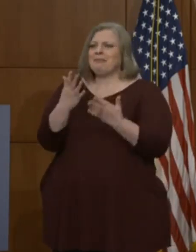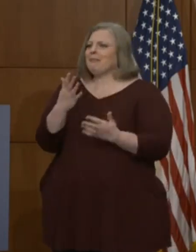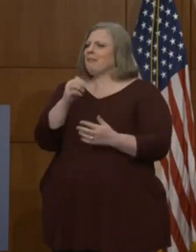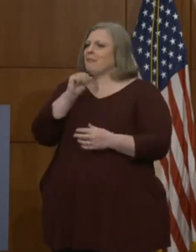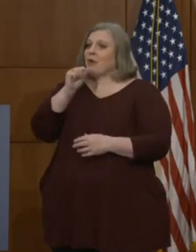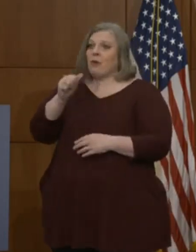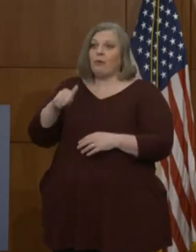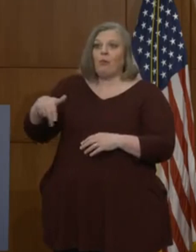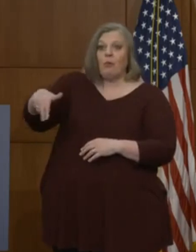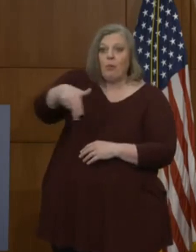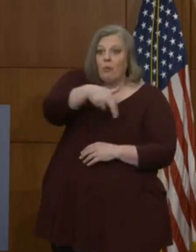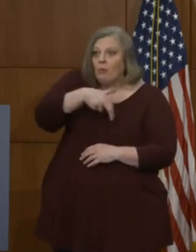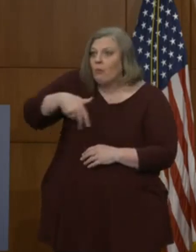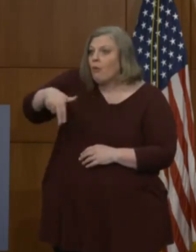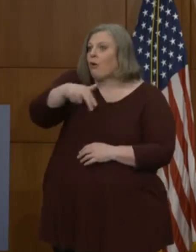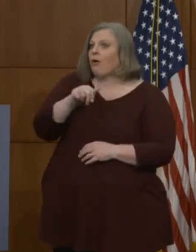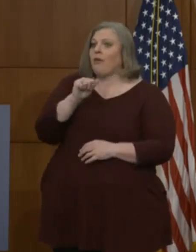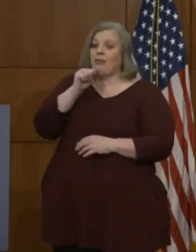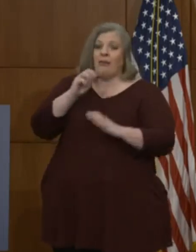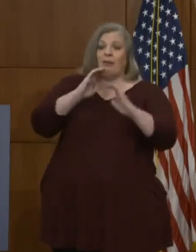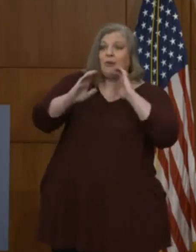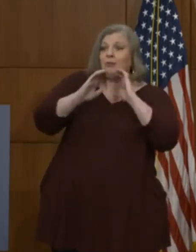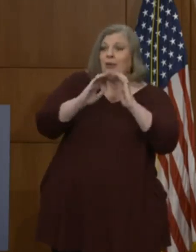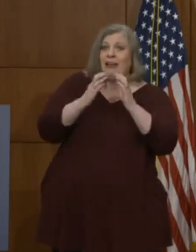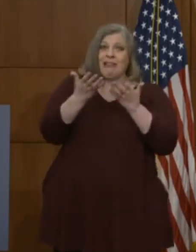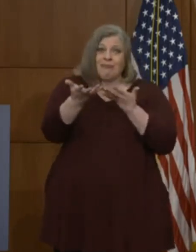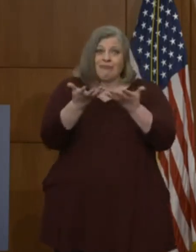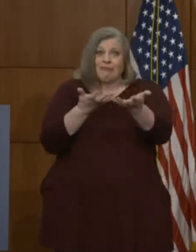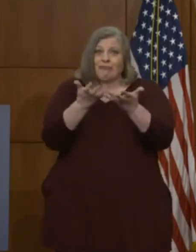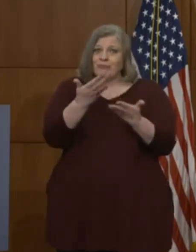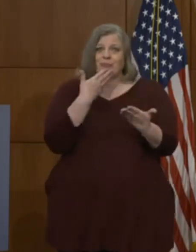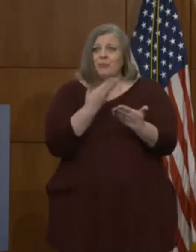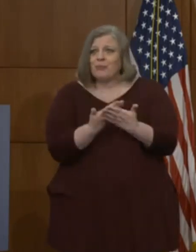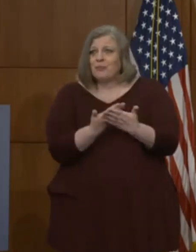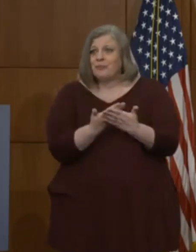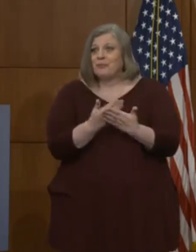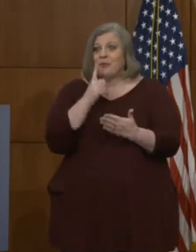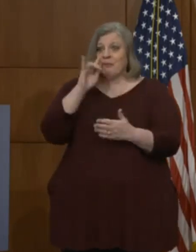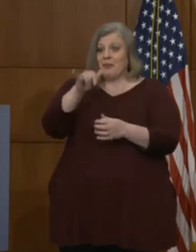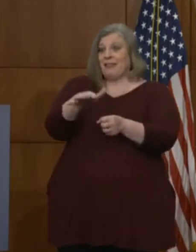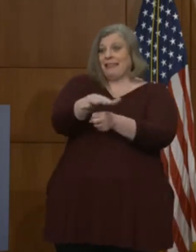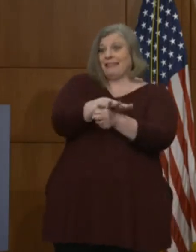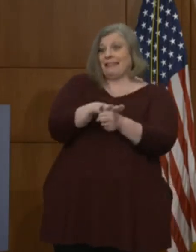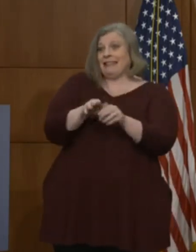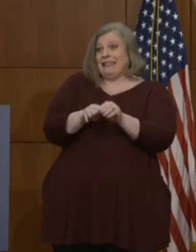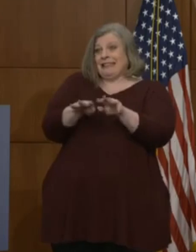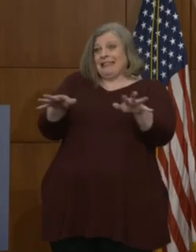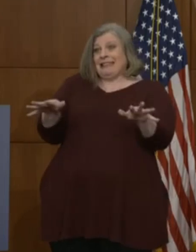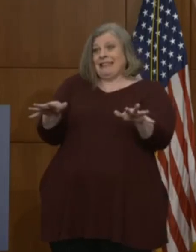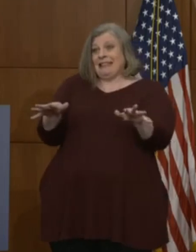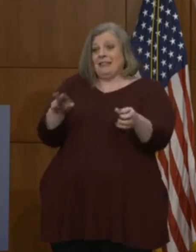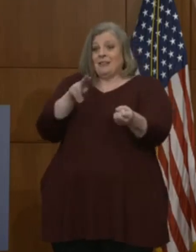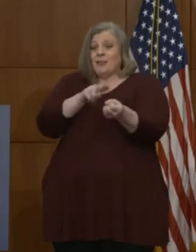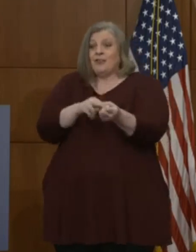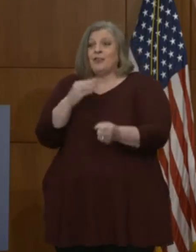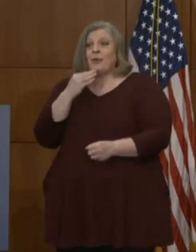NON AMBULATORY A LOT OF THEM DON’T COMMUNICATE- NORMALLY AND DON’T COMMUNICATE- NORMALLY AND SO- TO HAVE AN OUTBREAK AT THE